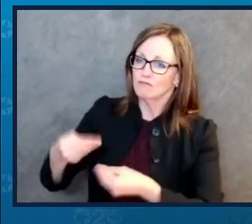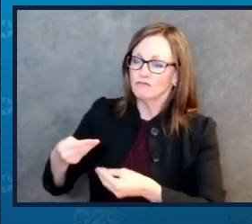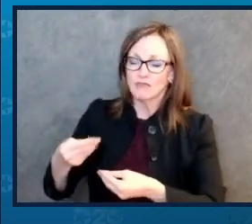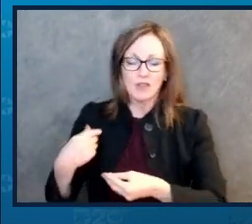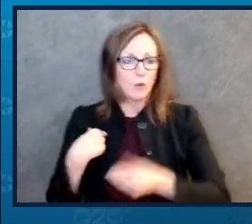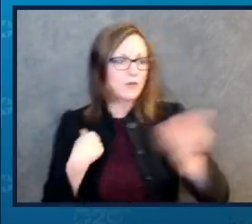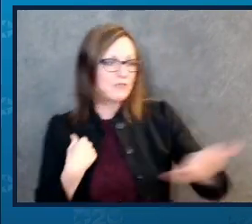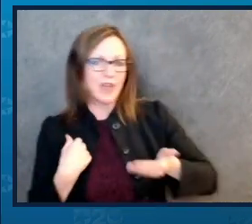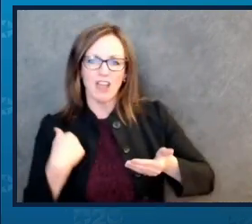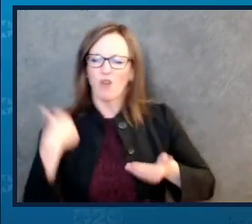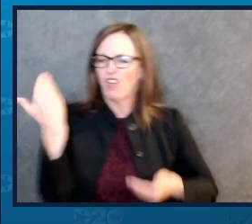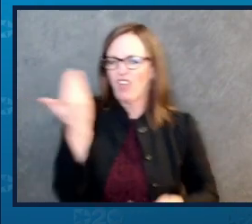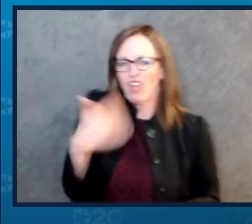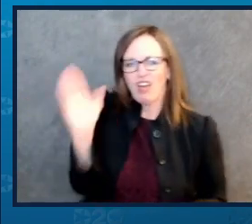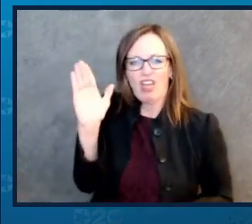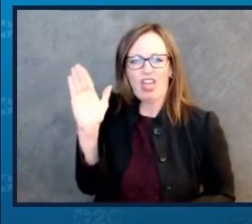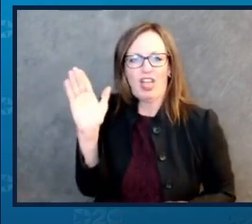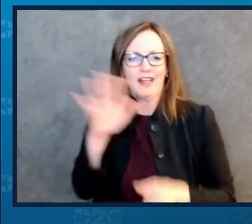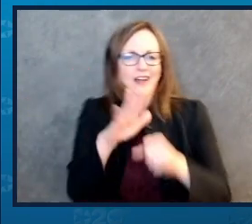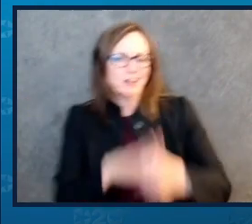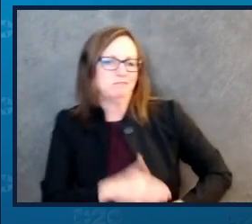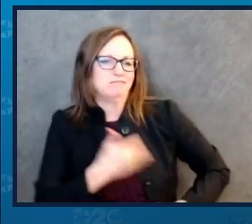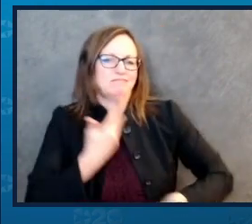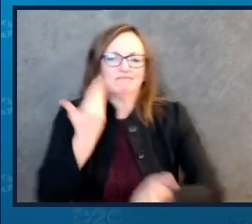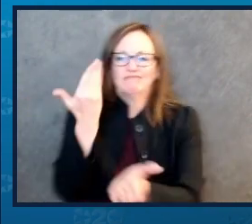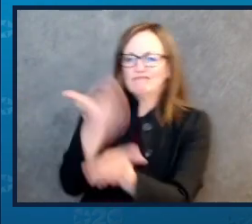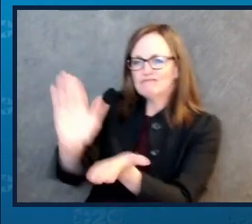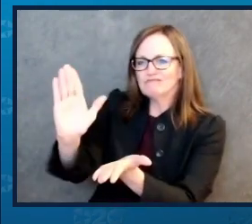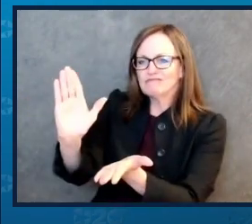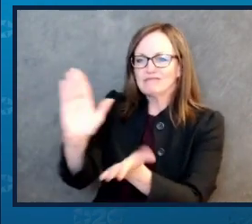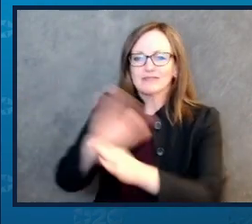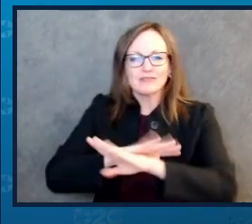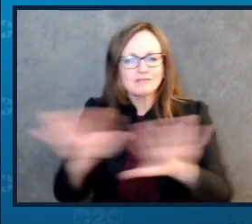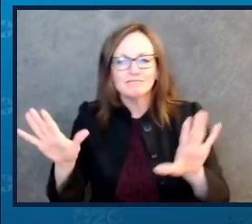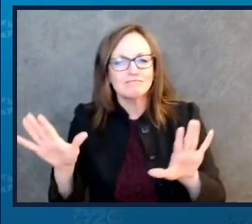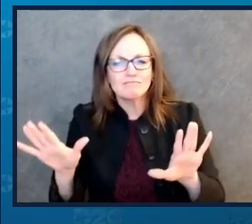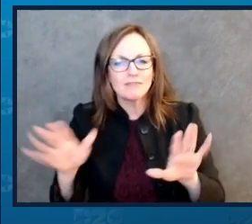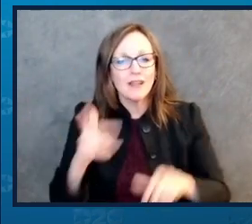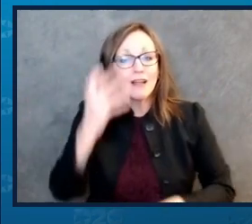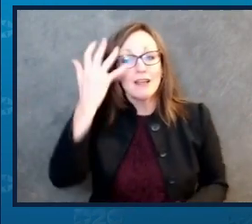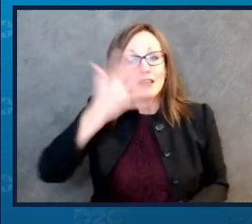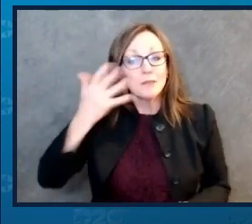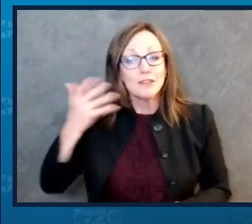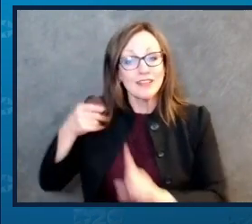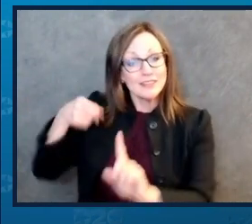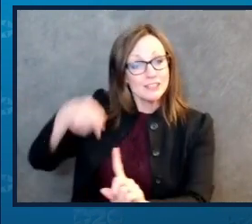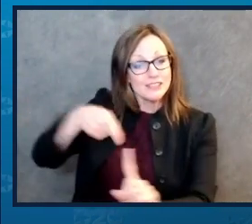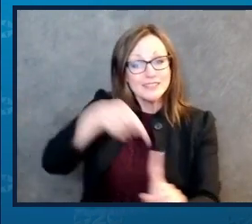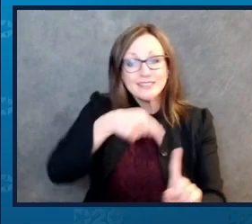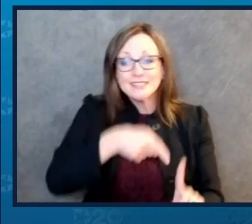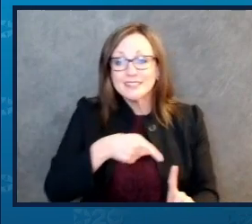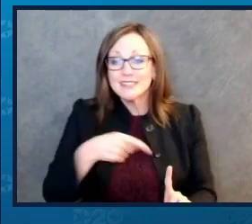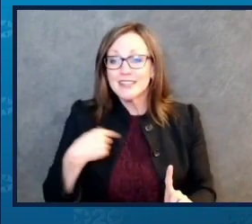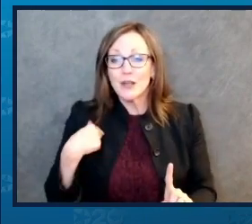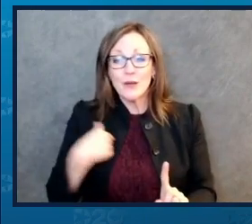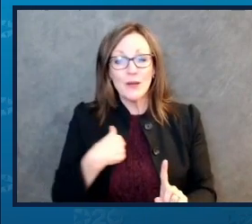IT IS ABOUT THE MEANING OF